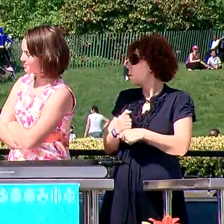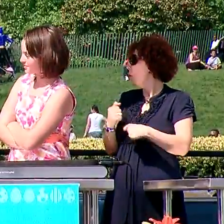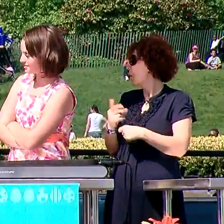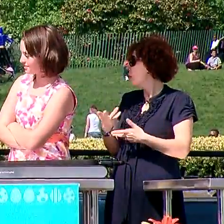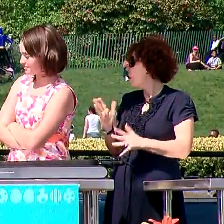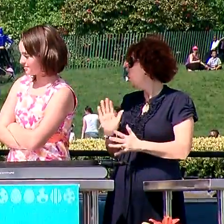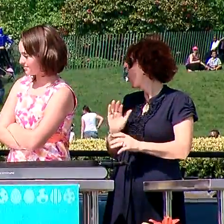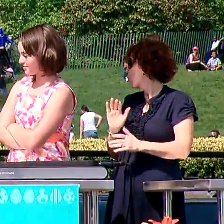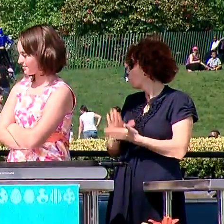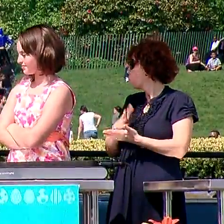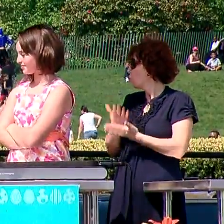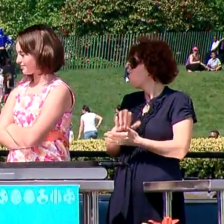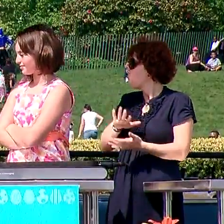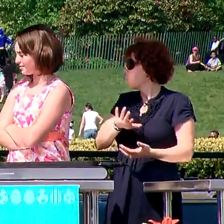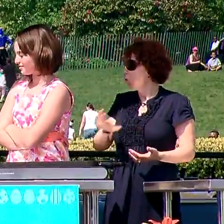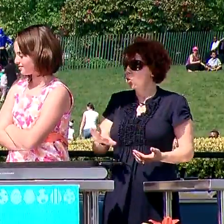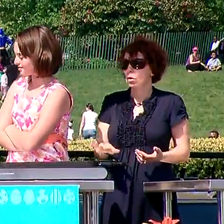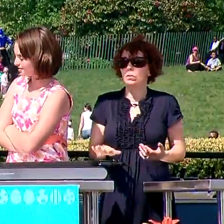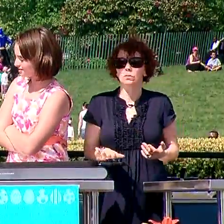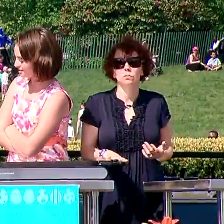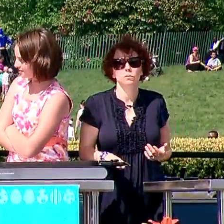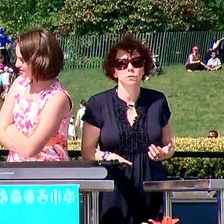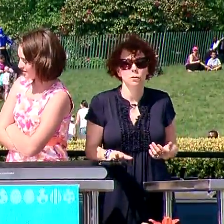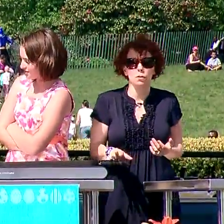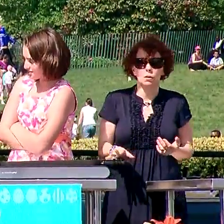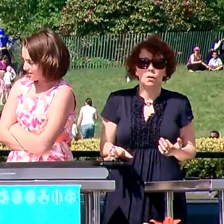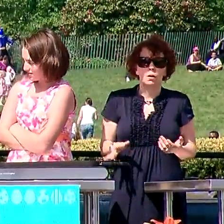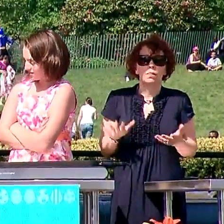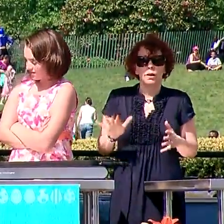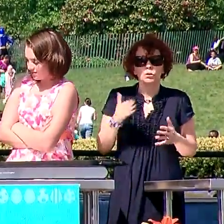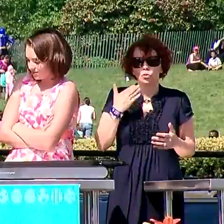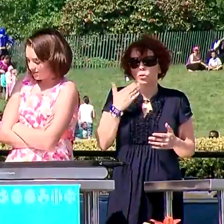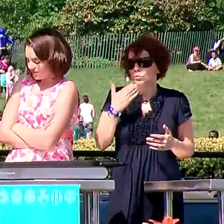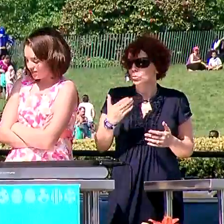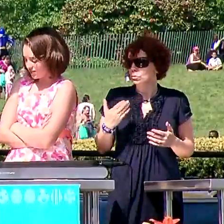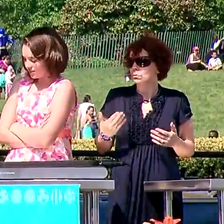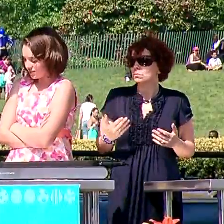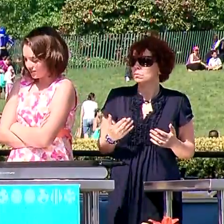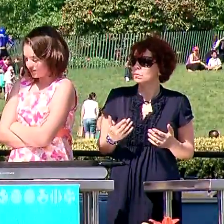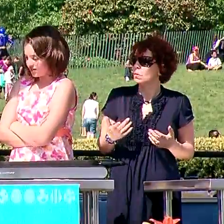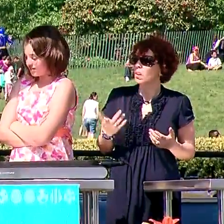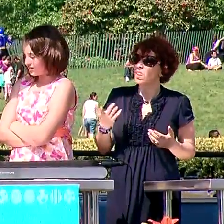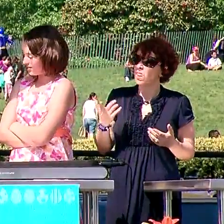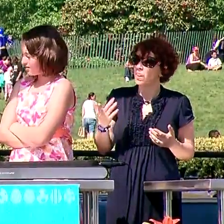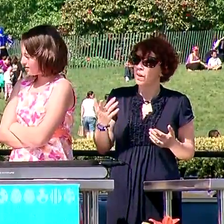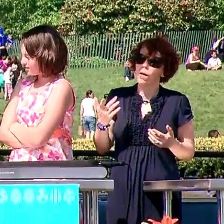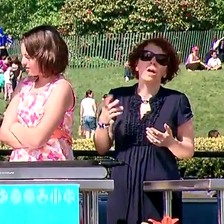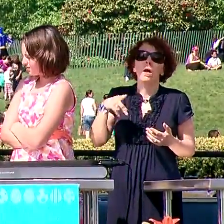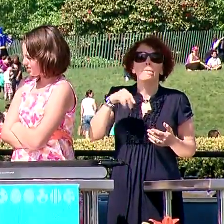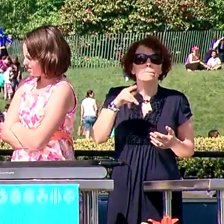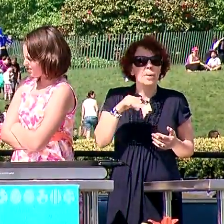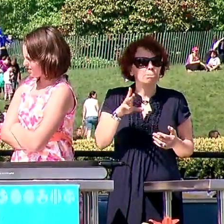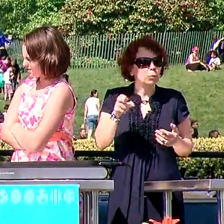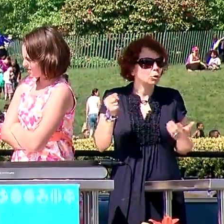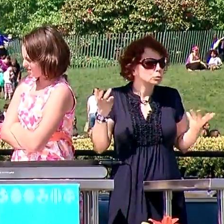(low audio) That's good. Awesome. And what about peppers, do you want some peppers?